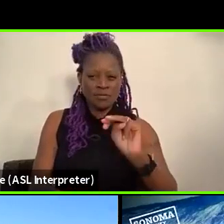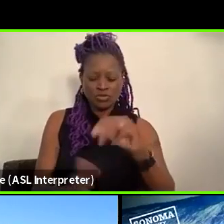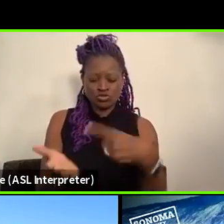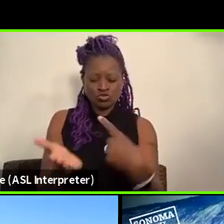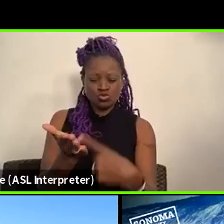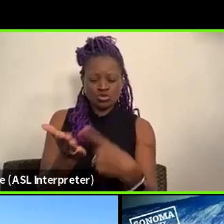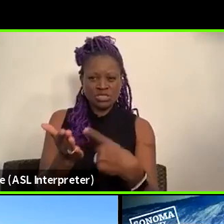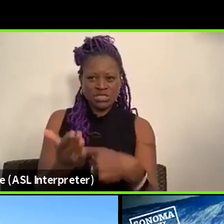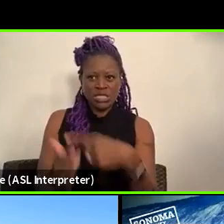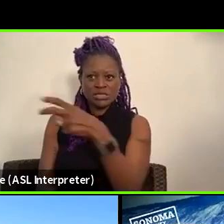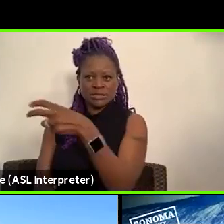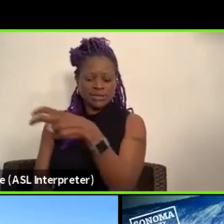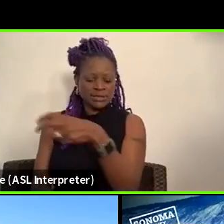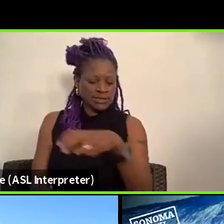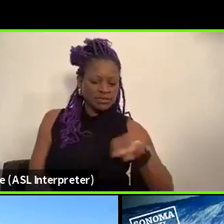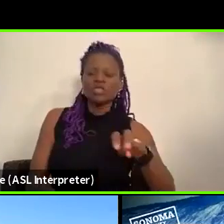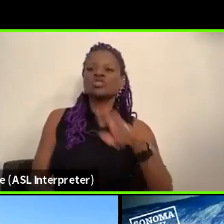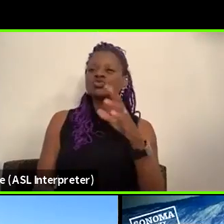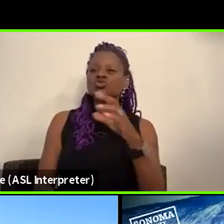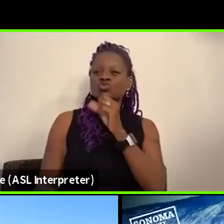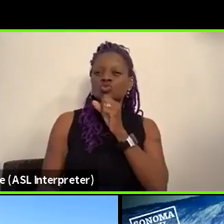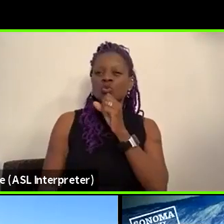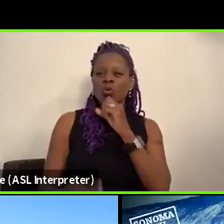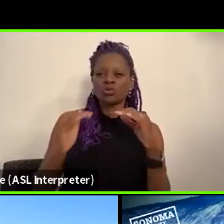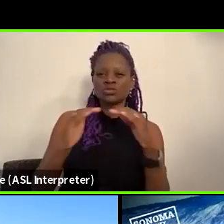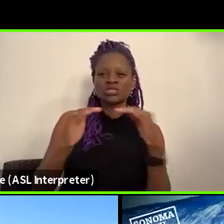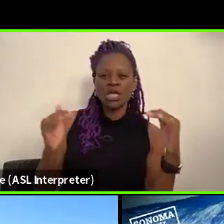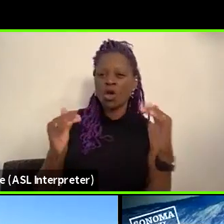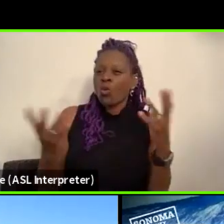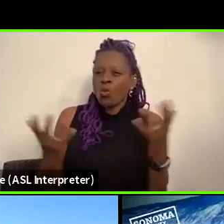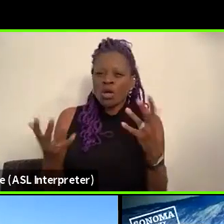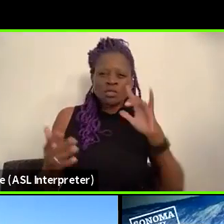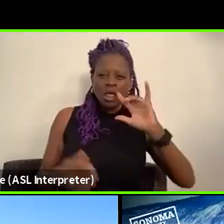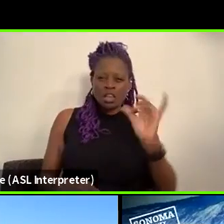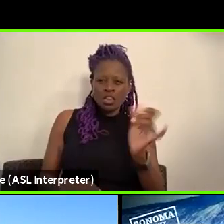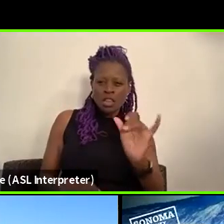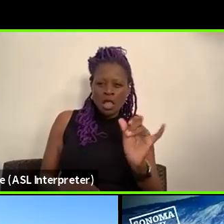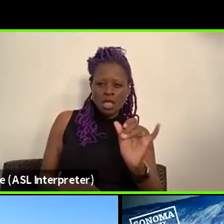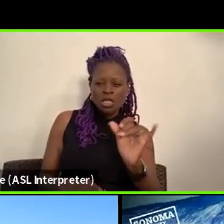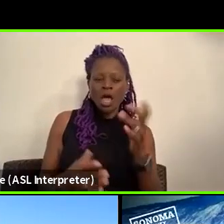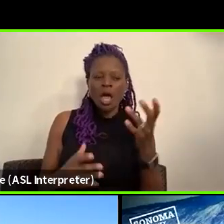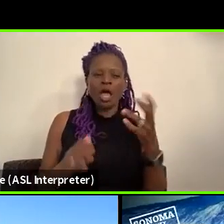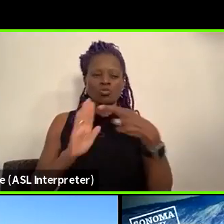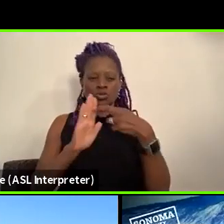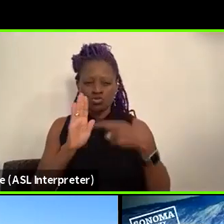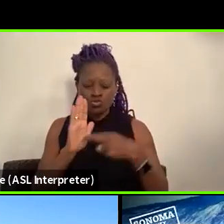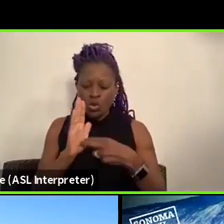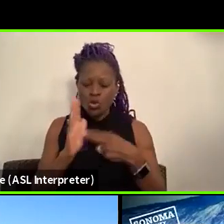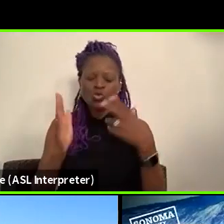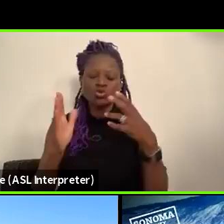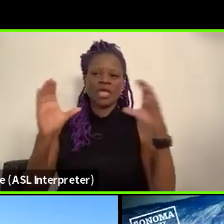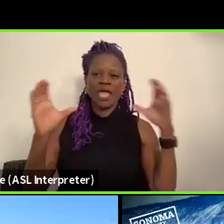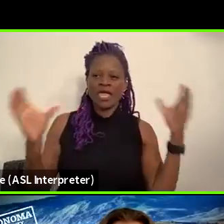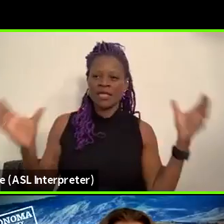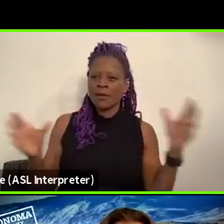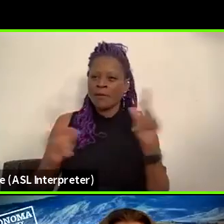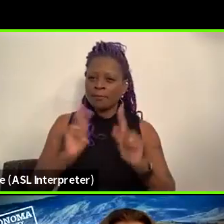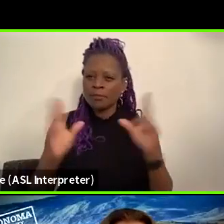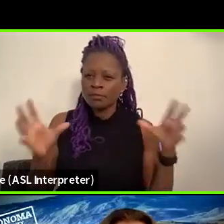chair, what that could look like for Sonoma County, as well as changes to event rules and regulations and gathering regulations as well.